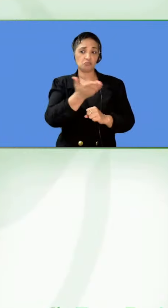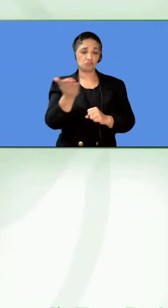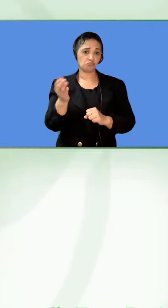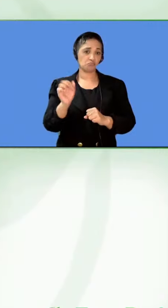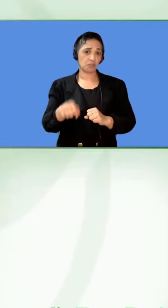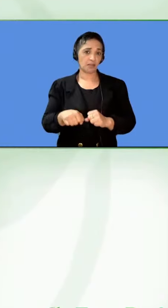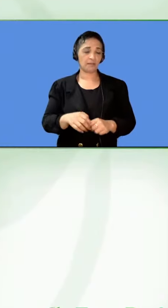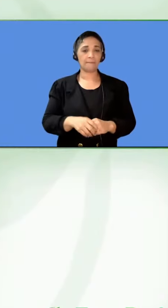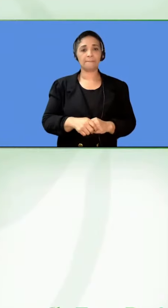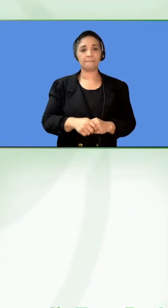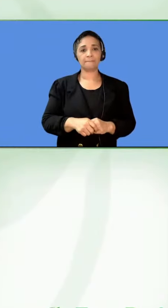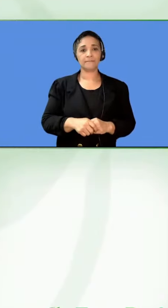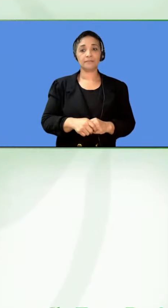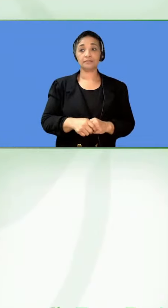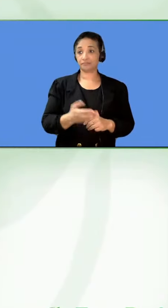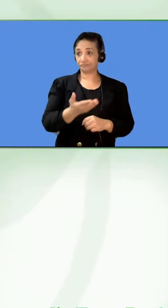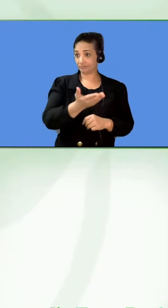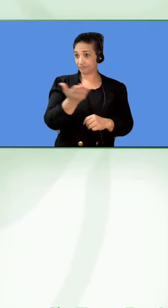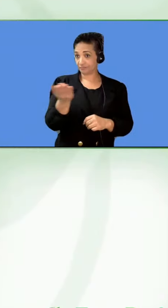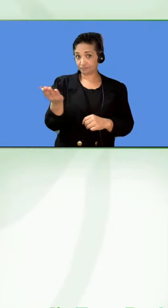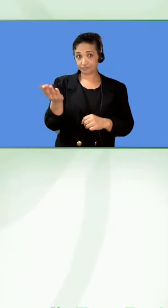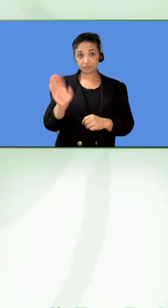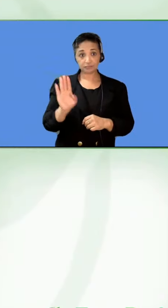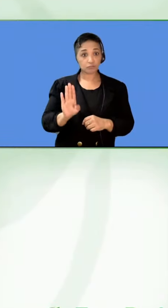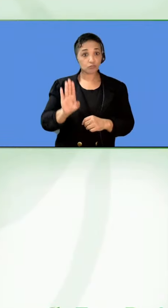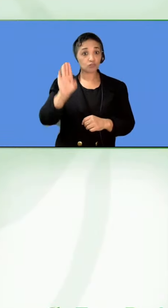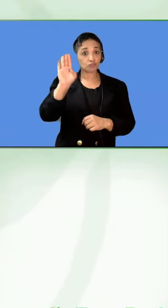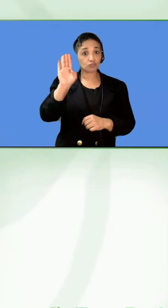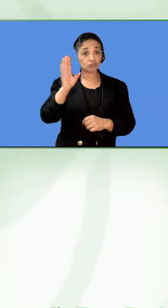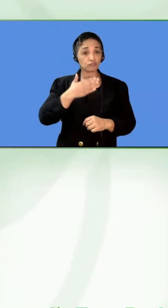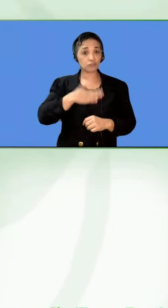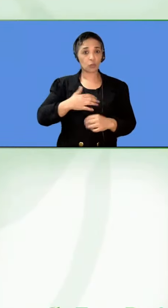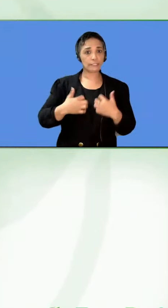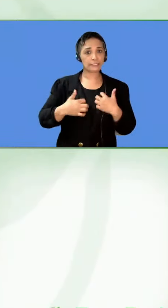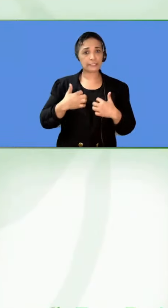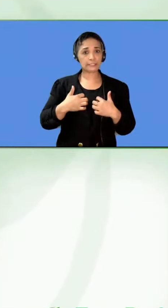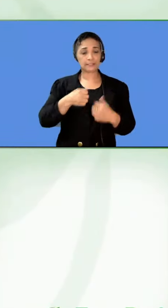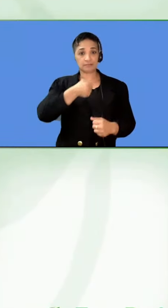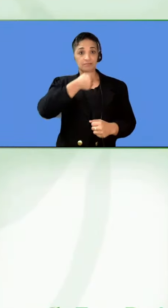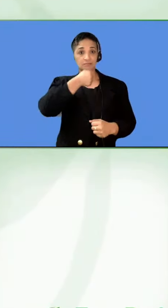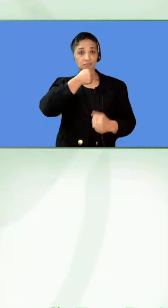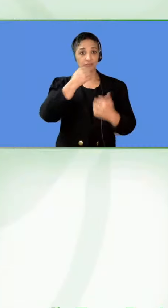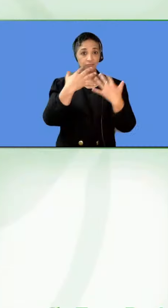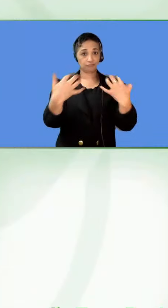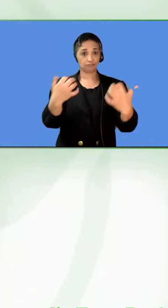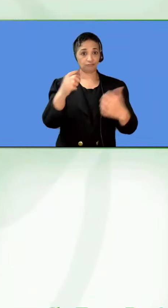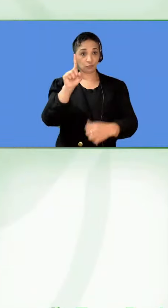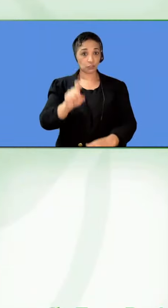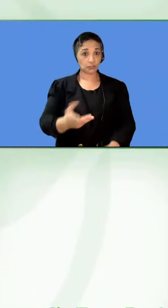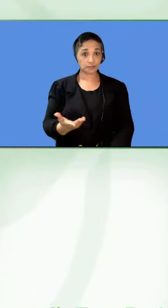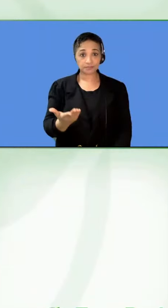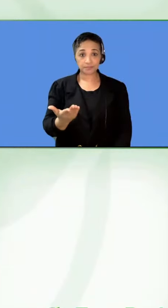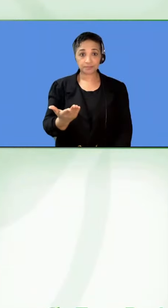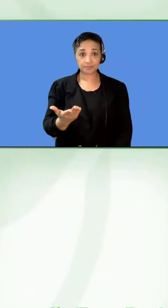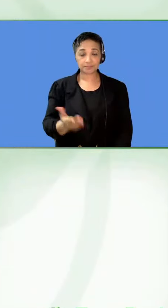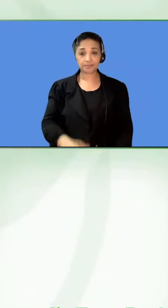Is there any question from the audience which is really burning?